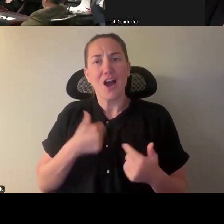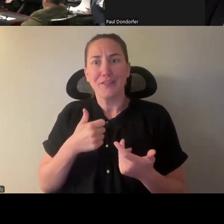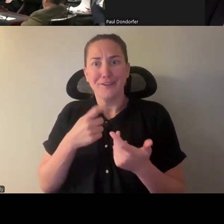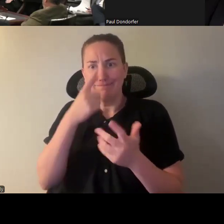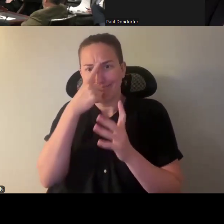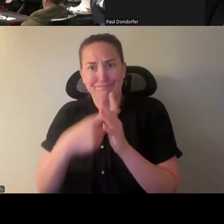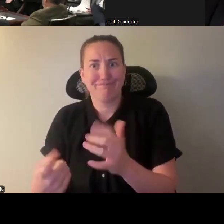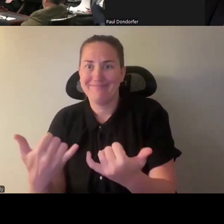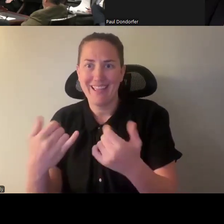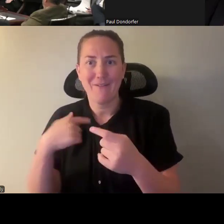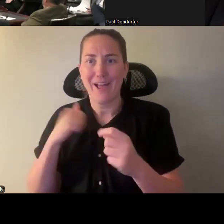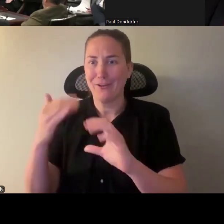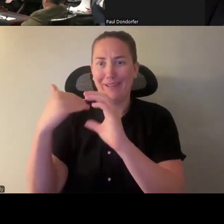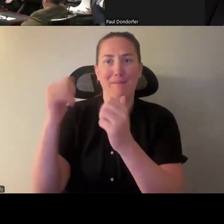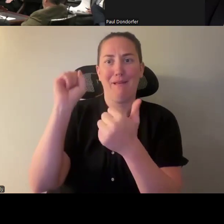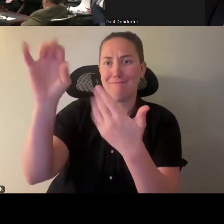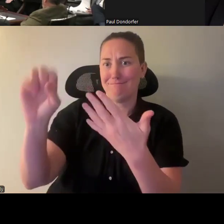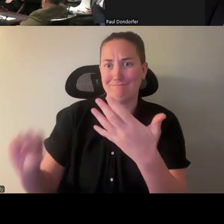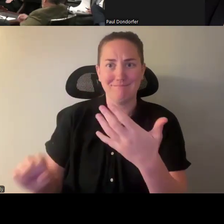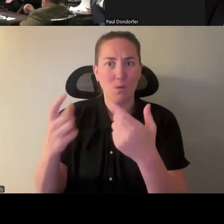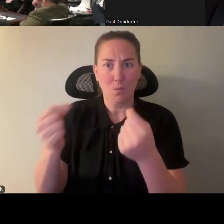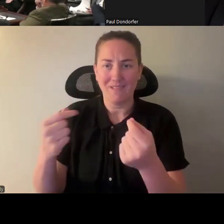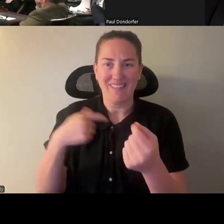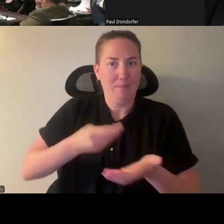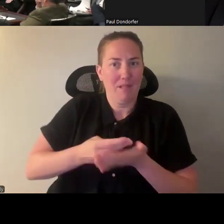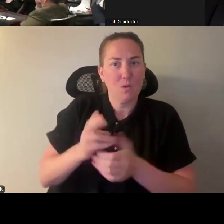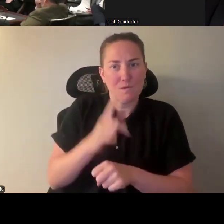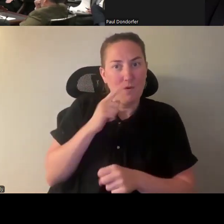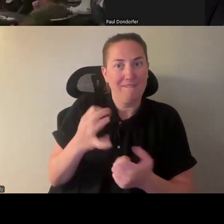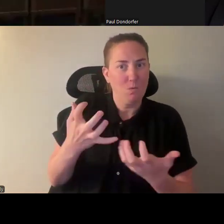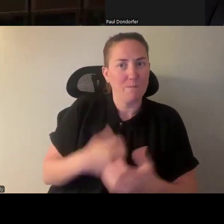probably send you an email list of some other things if you would like Through the president